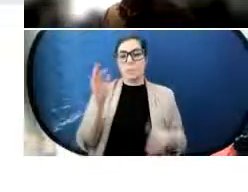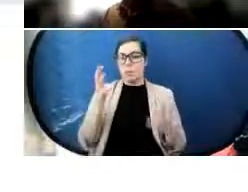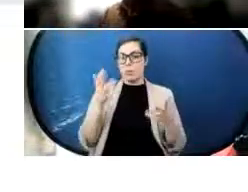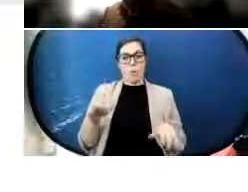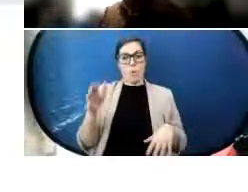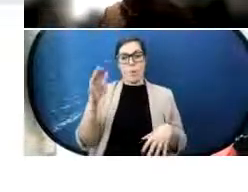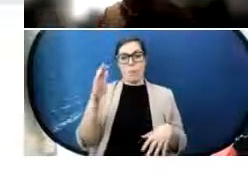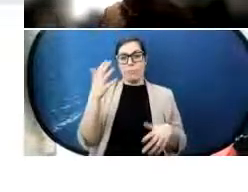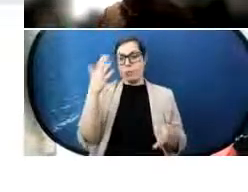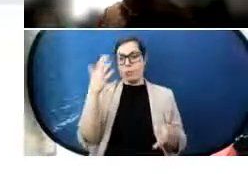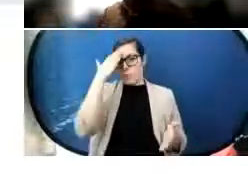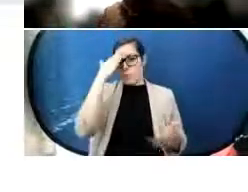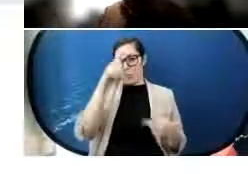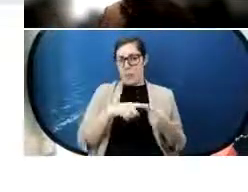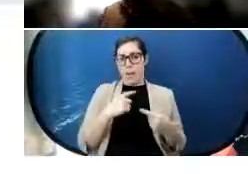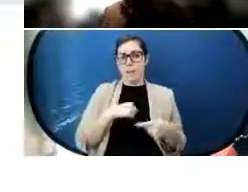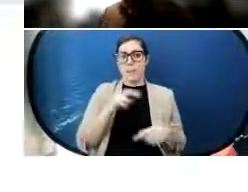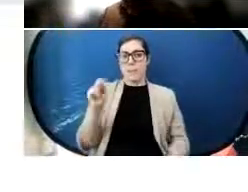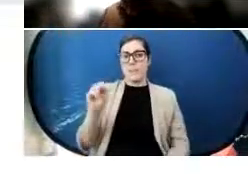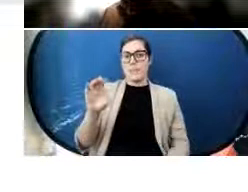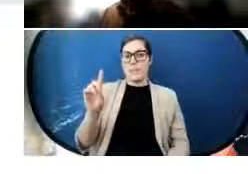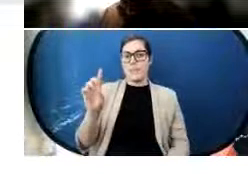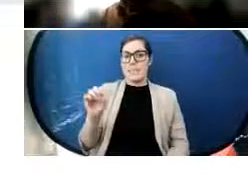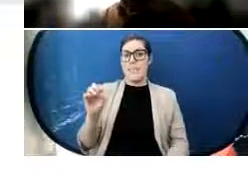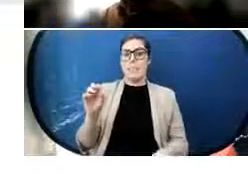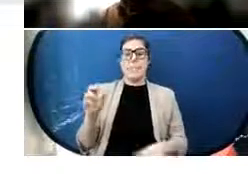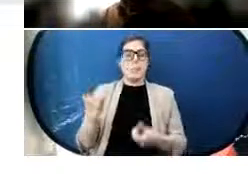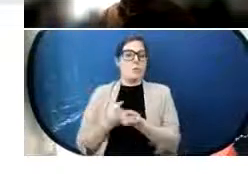by the U.S. Department of State. Since we're sponsored by Department of State our services